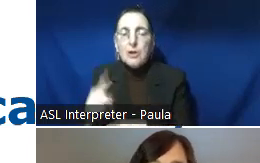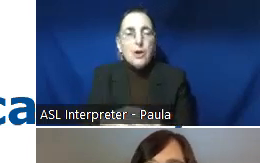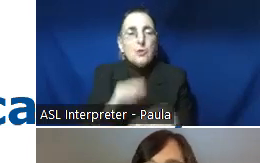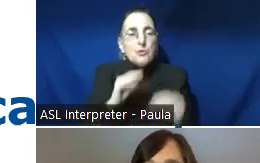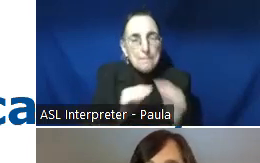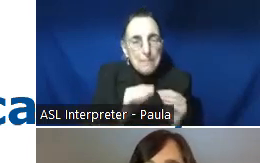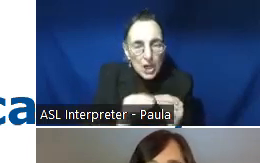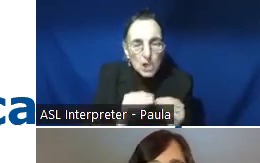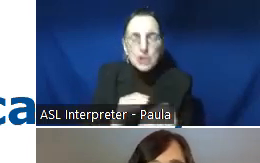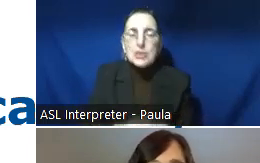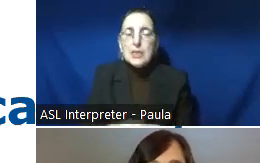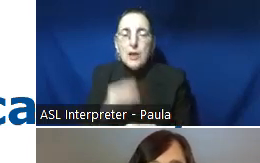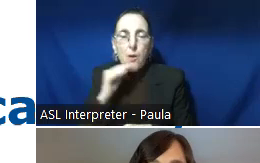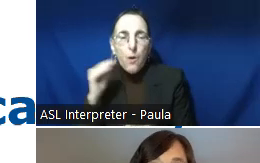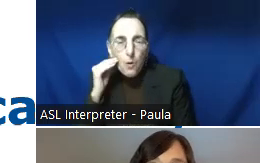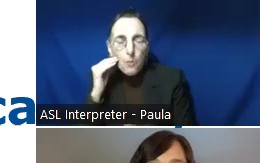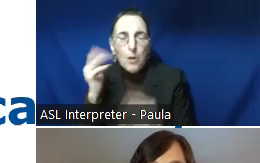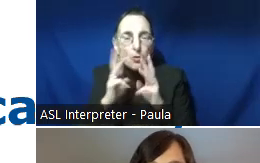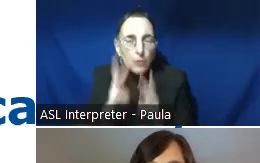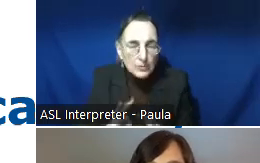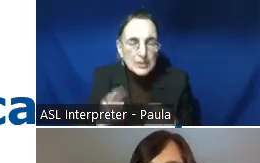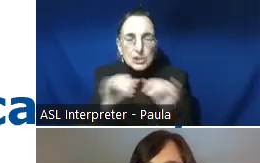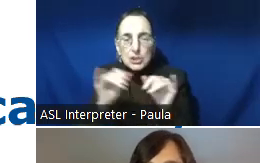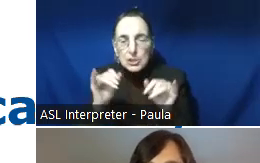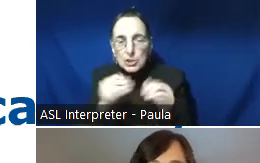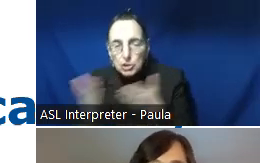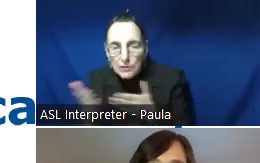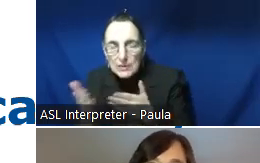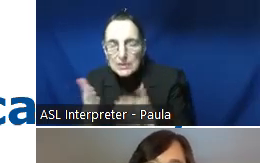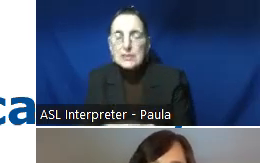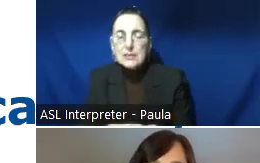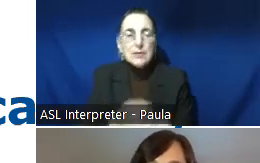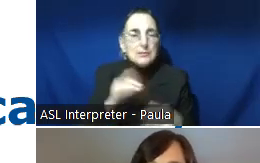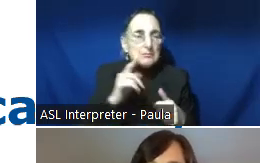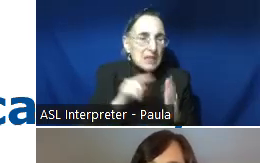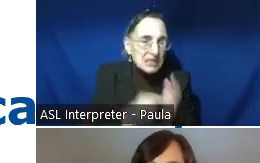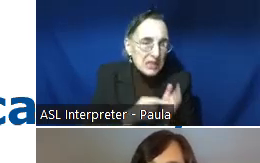Some examples include: ways to educate consumers, engage volunteers,